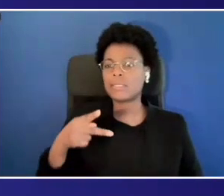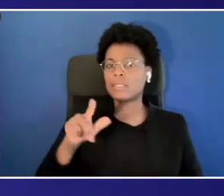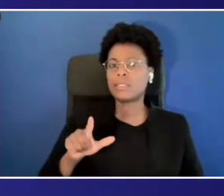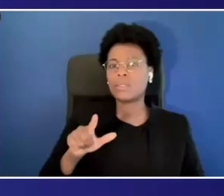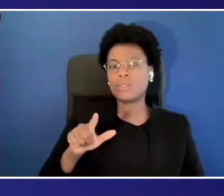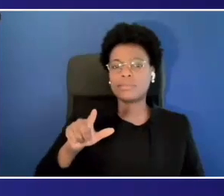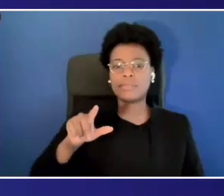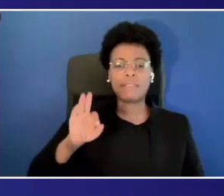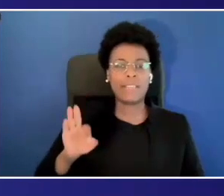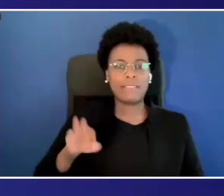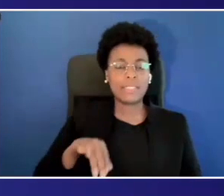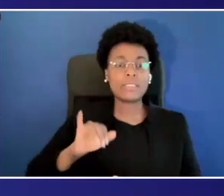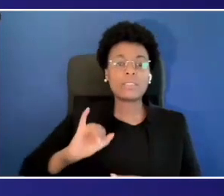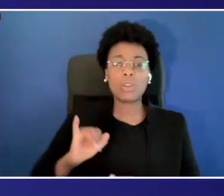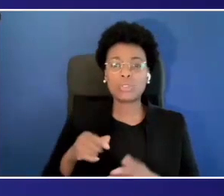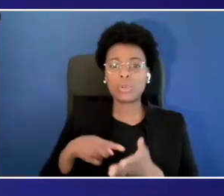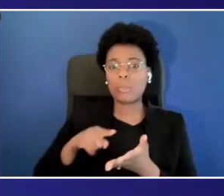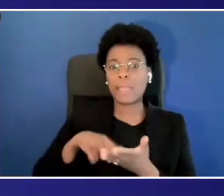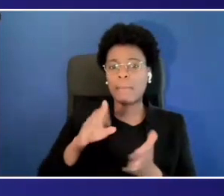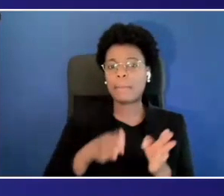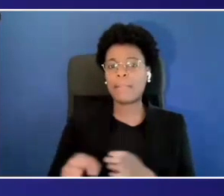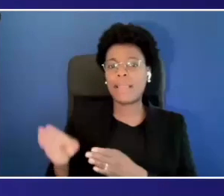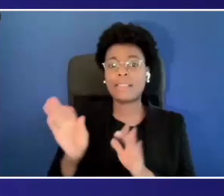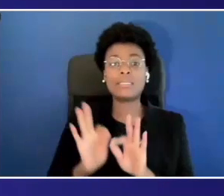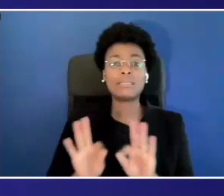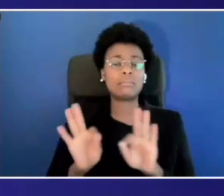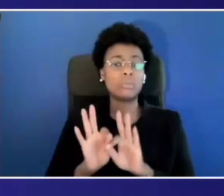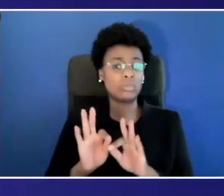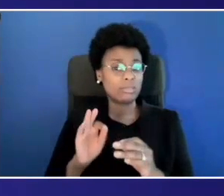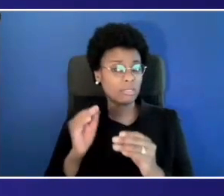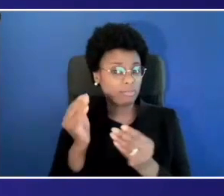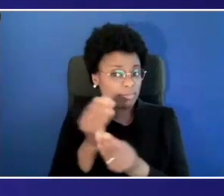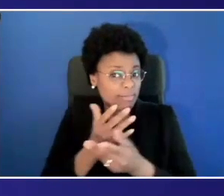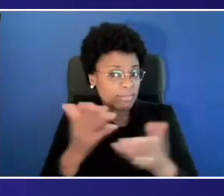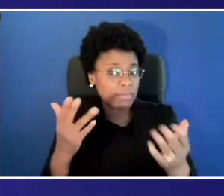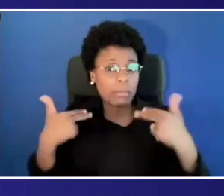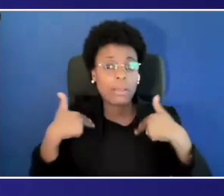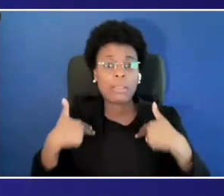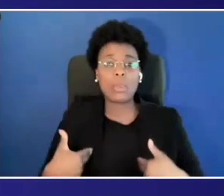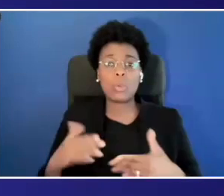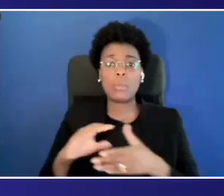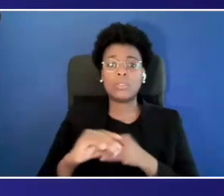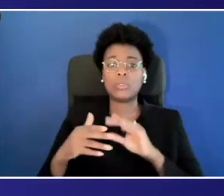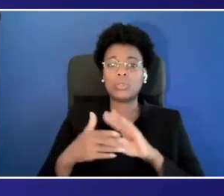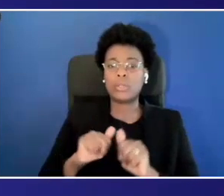I feel it's important to remind lawmakers of the human stories behind the changes they are proposing.